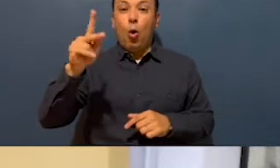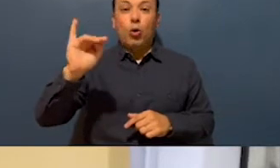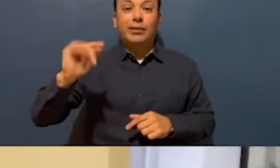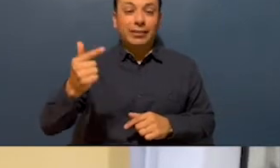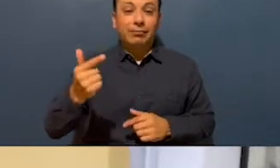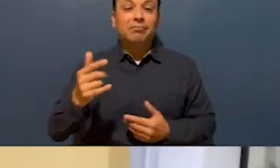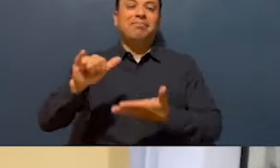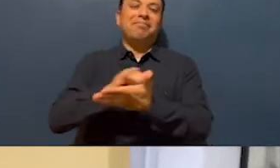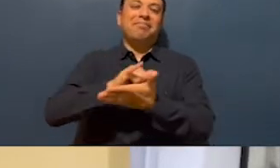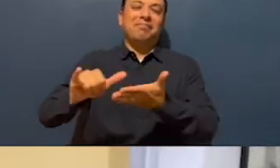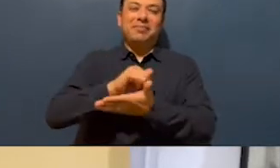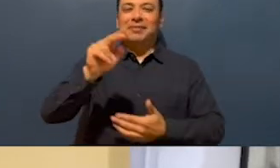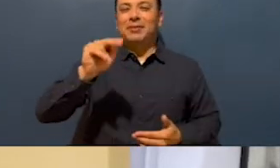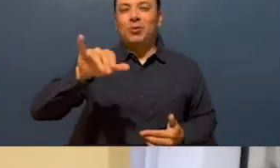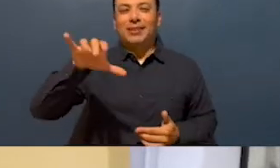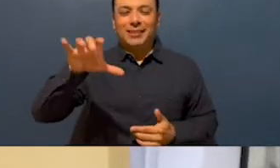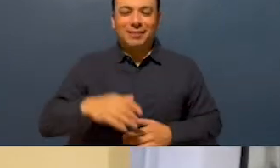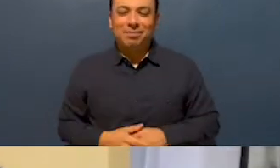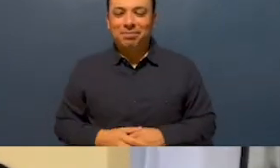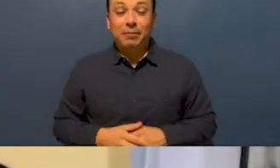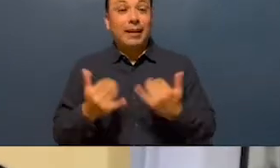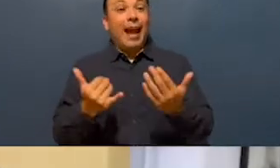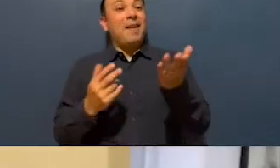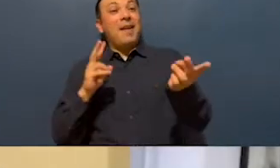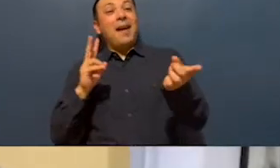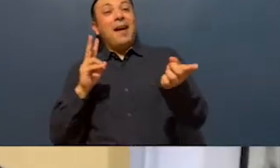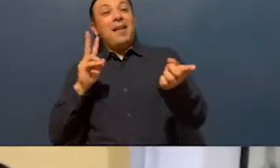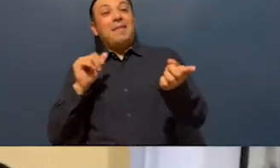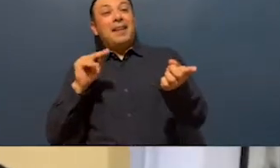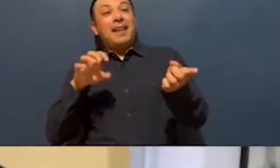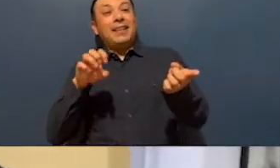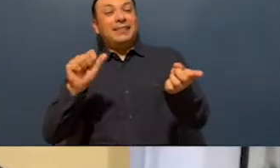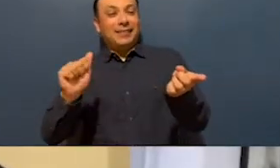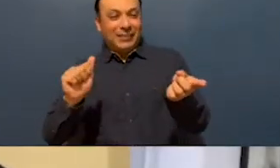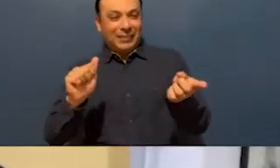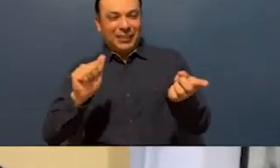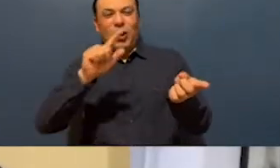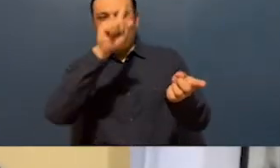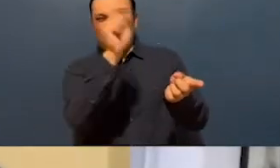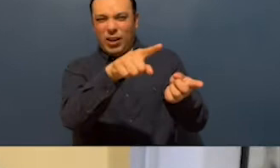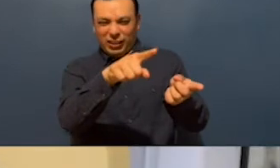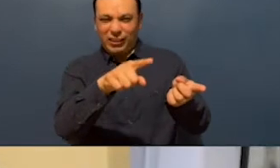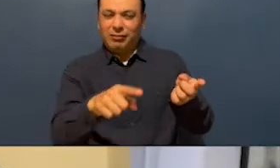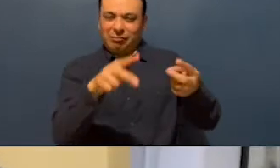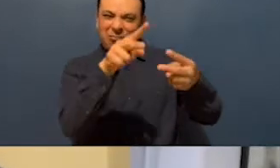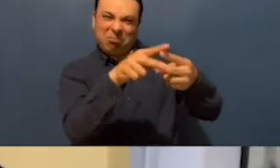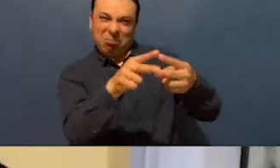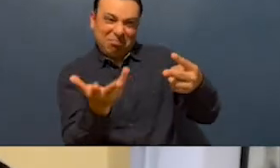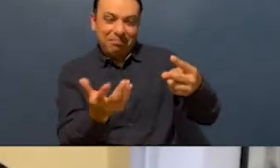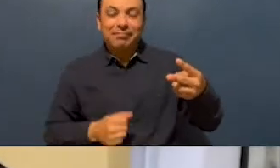So Vanessa, I have a question for you it's actually like a two-part question. So what do you feel